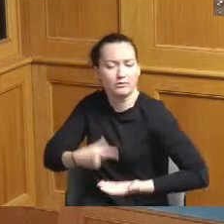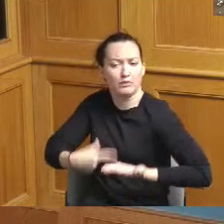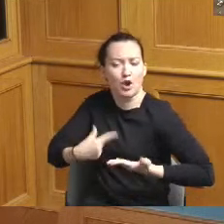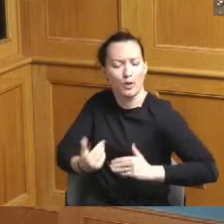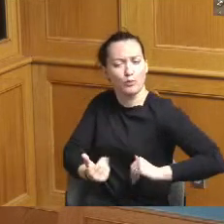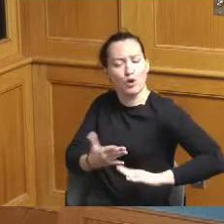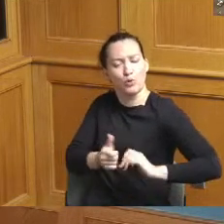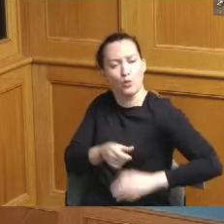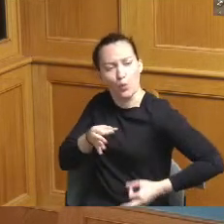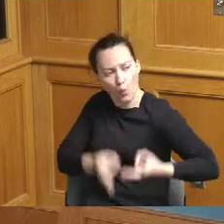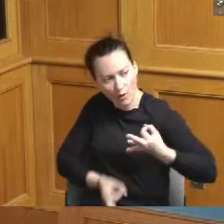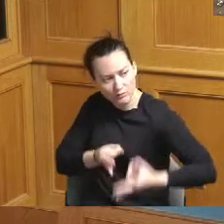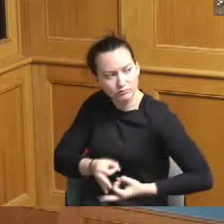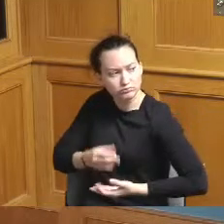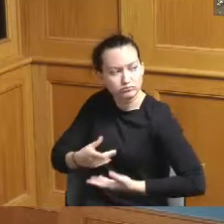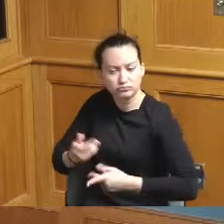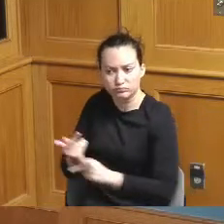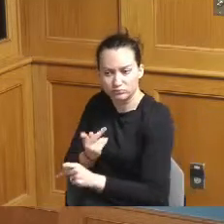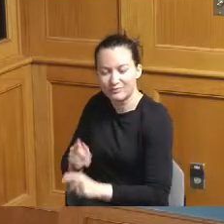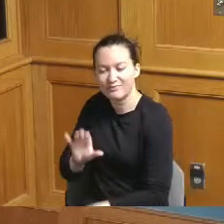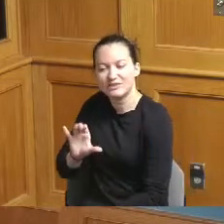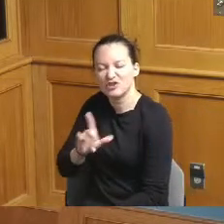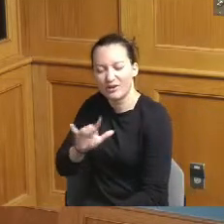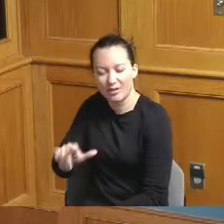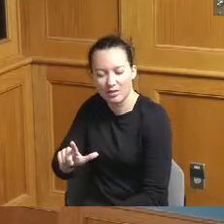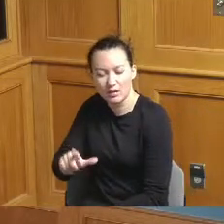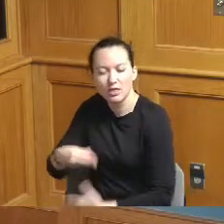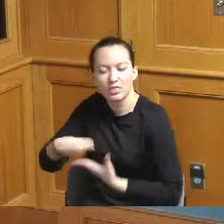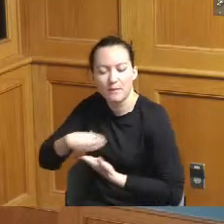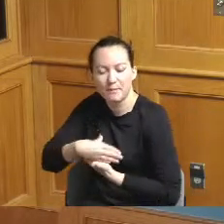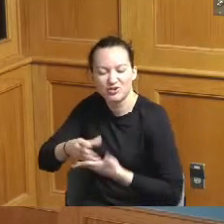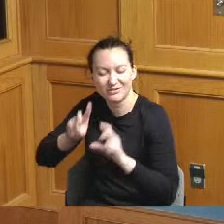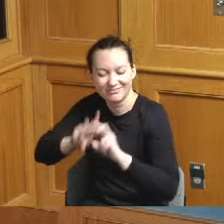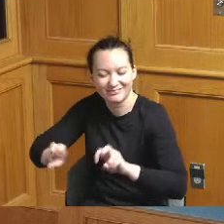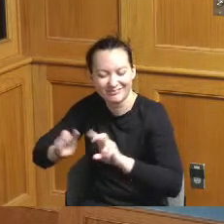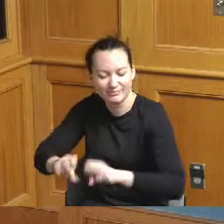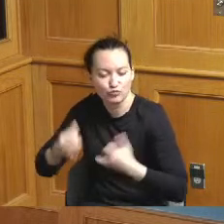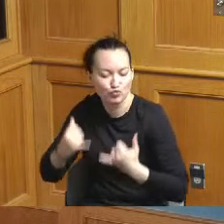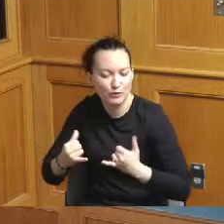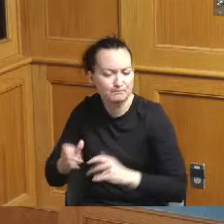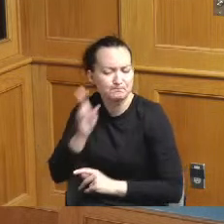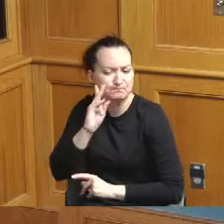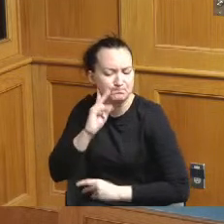with the court on this end of Cheryl the budget analyst is currently looking at at salaries over